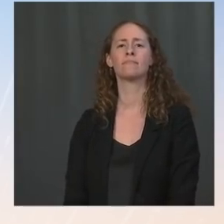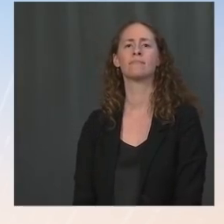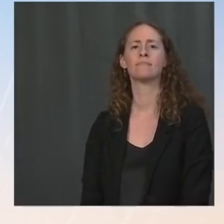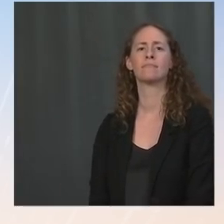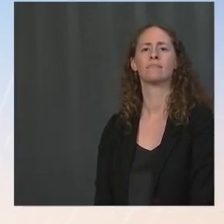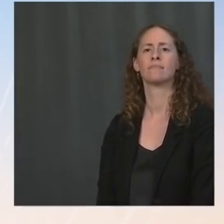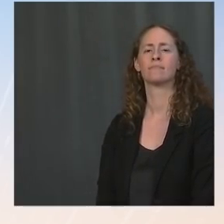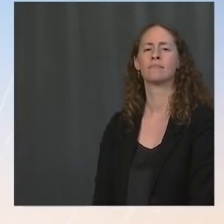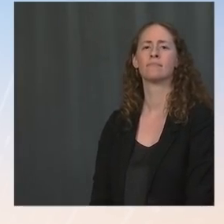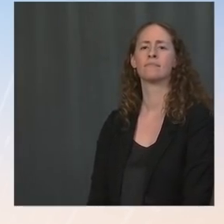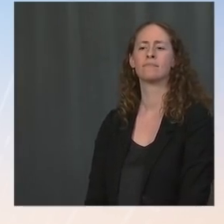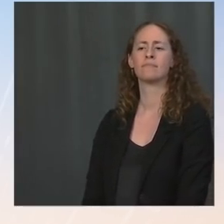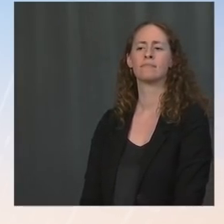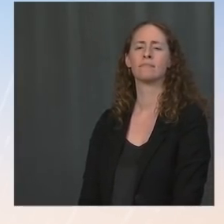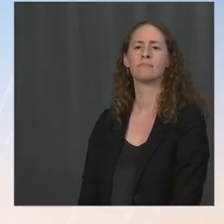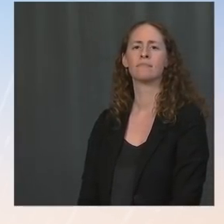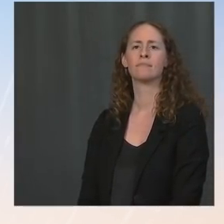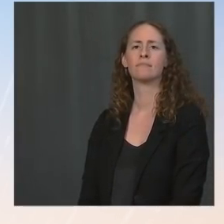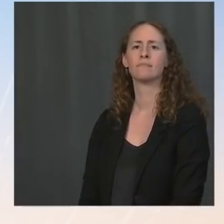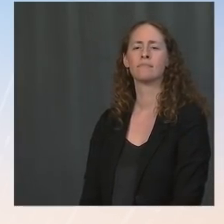from the American University in Afghanistan.